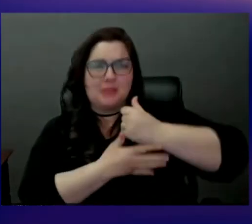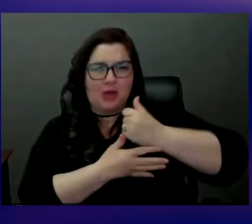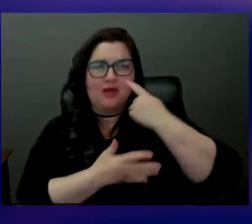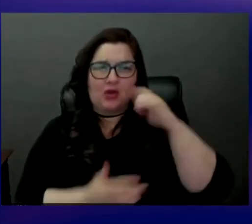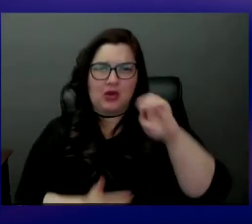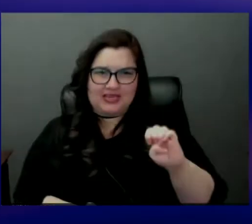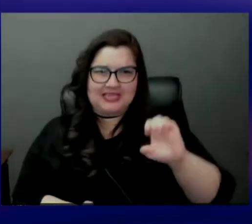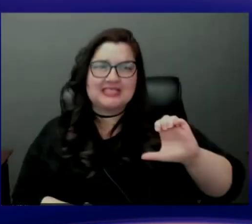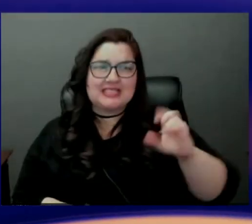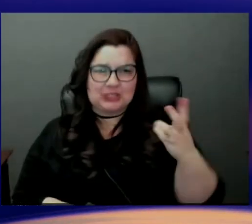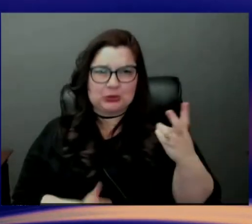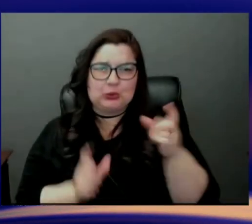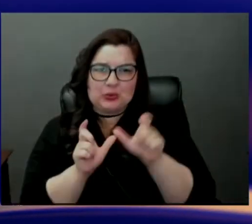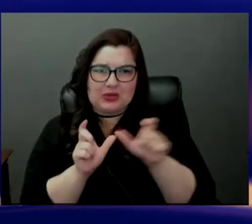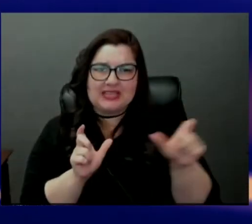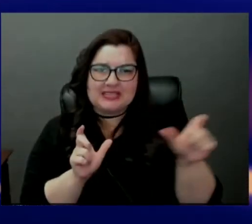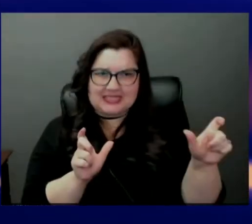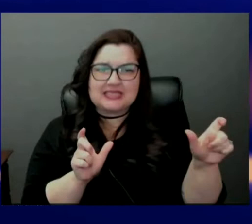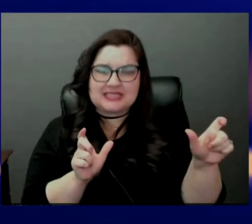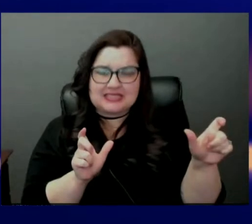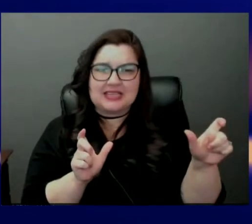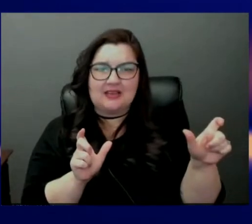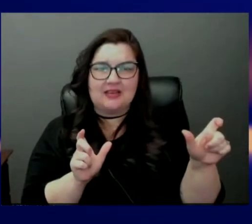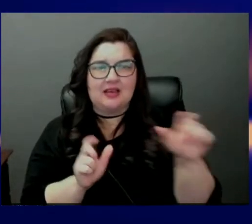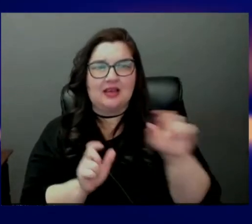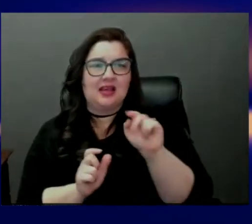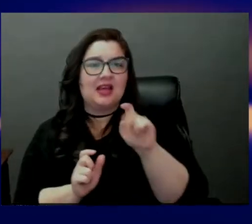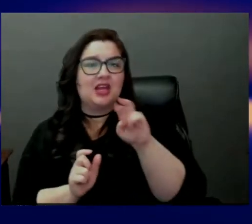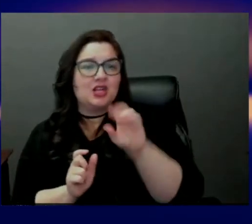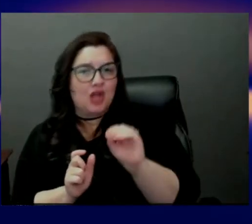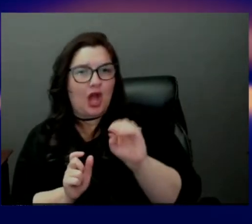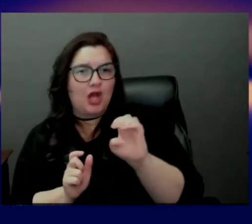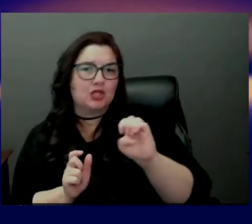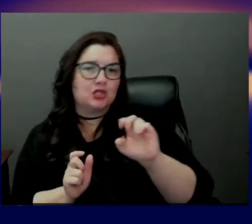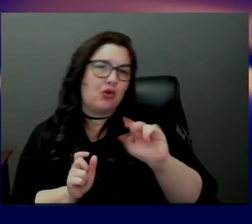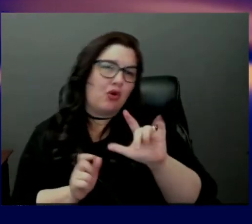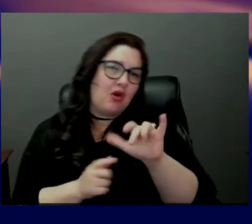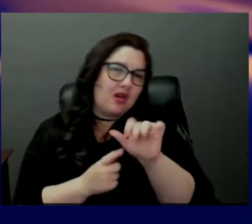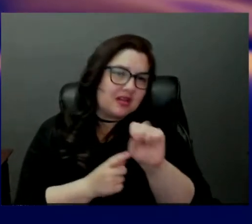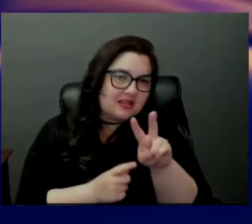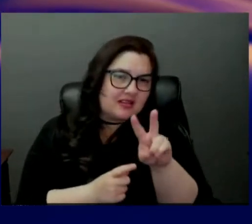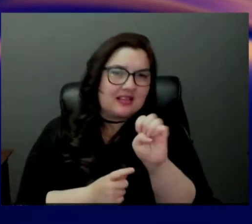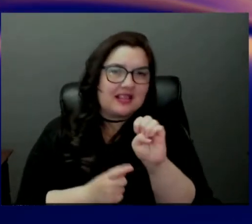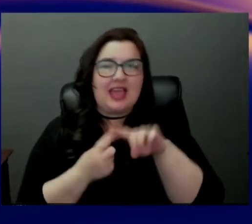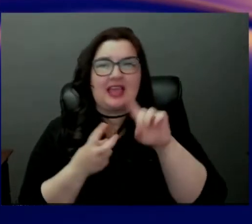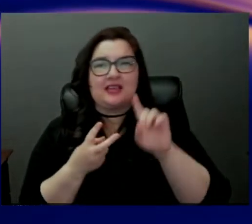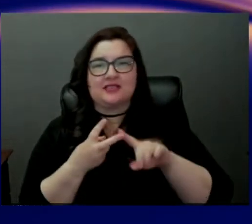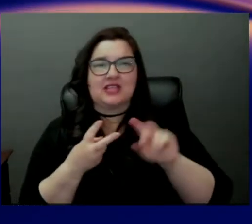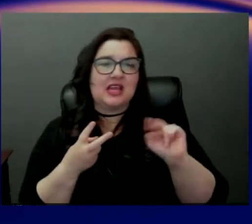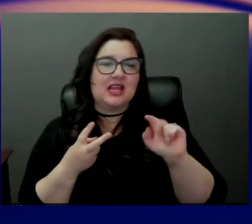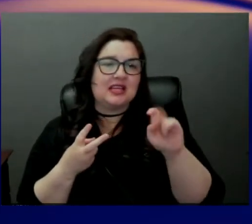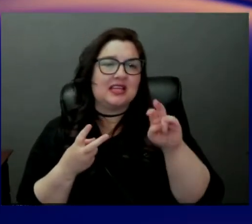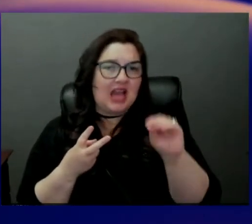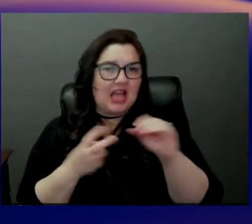but with things like nitro enclaves, that nitro security chip, lots of very strong capabilities and technologies